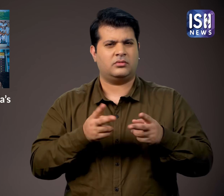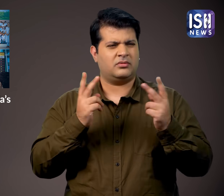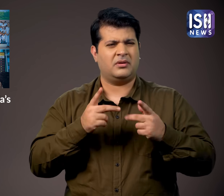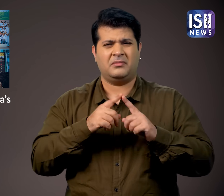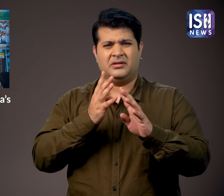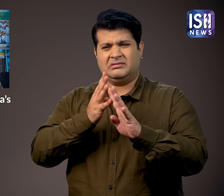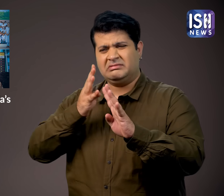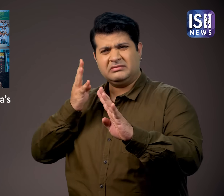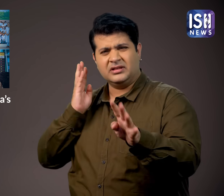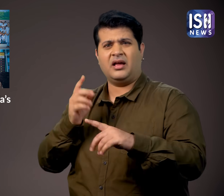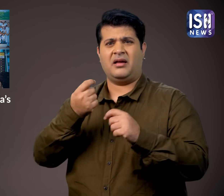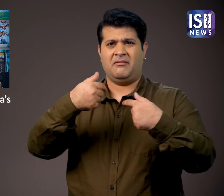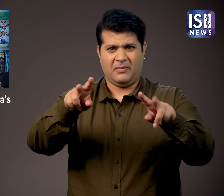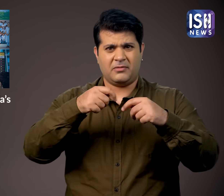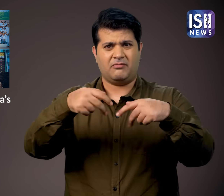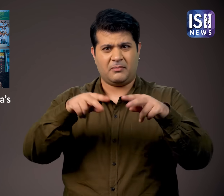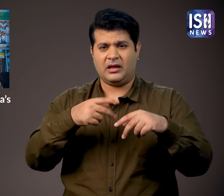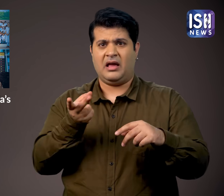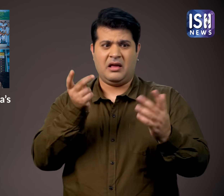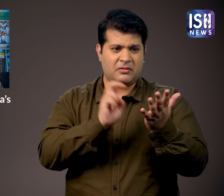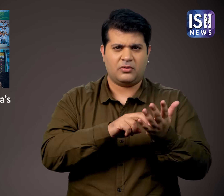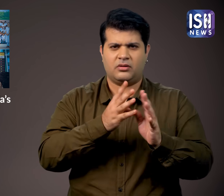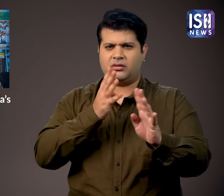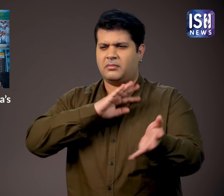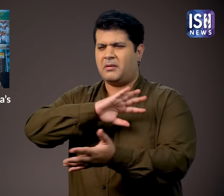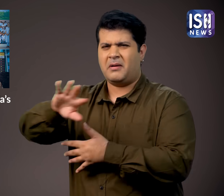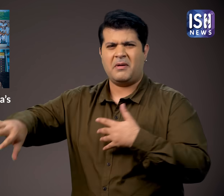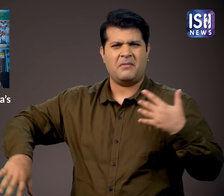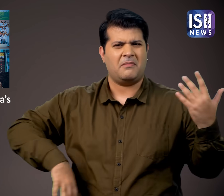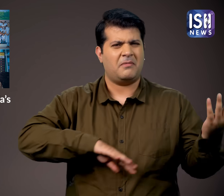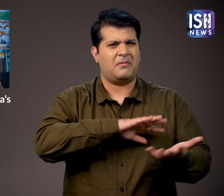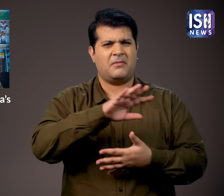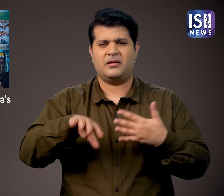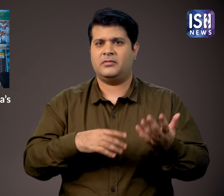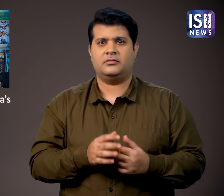and spent hours in queues for refunds and rebooking. An absolute chaos!